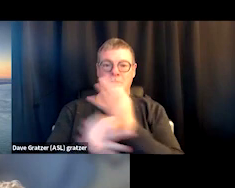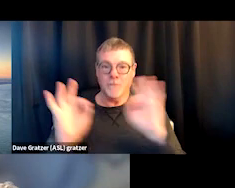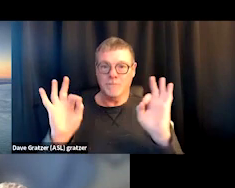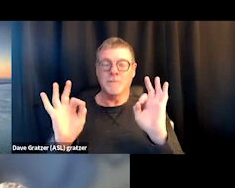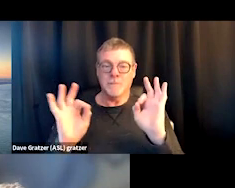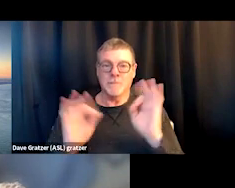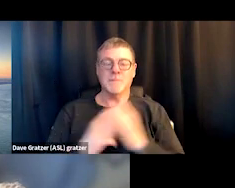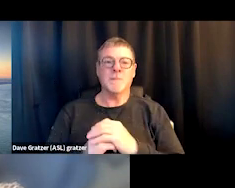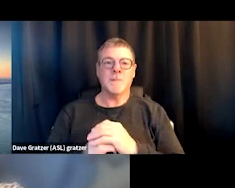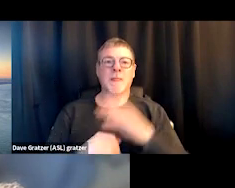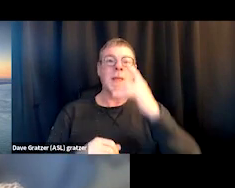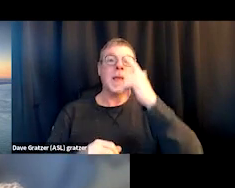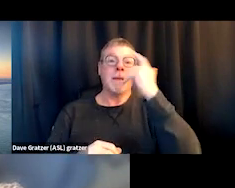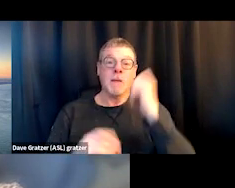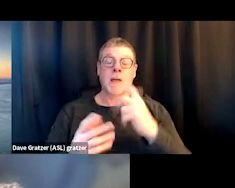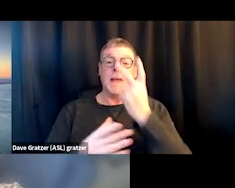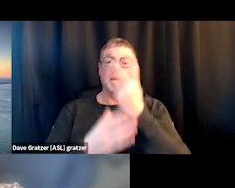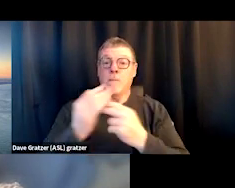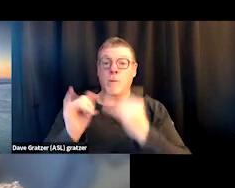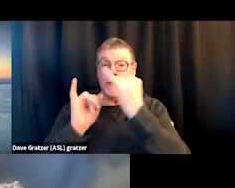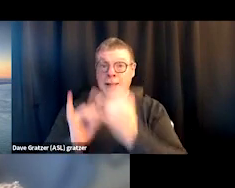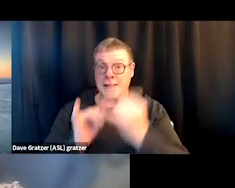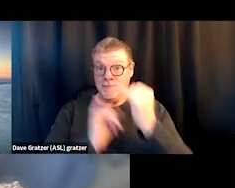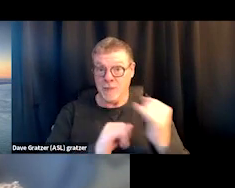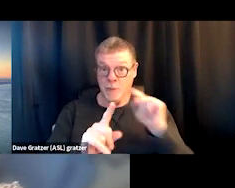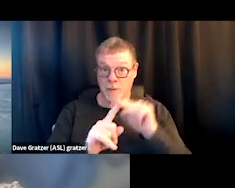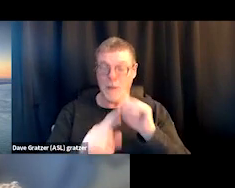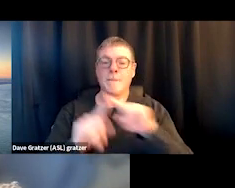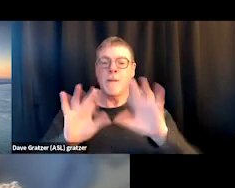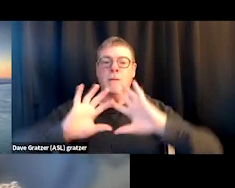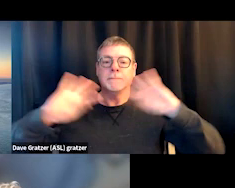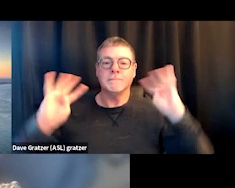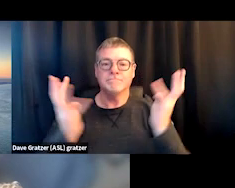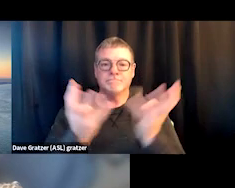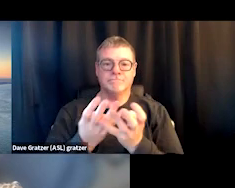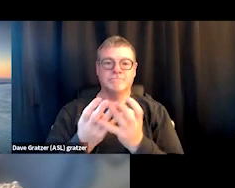both in terms of individual freedom, but also collective and community freedom,